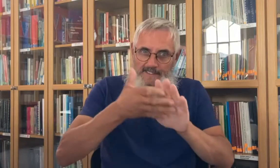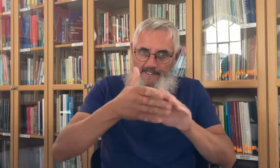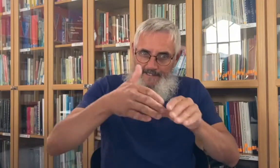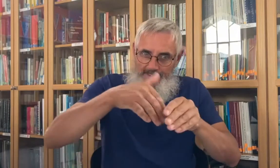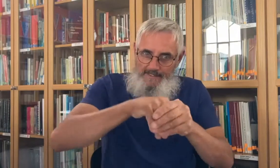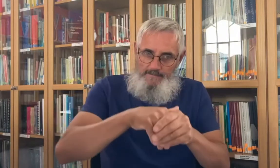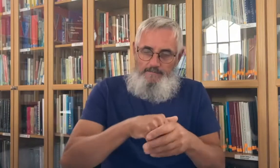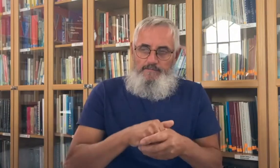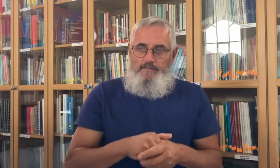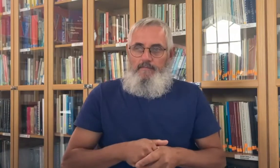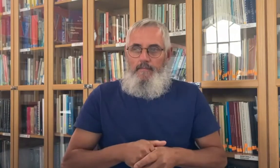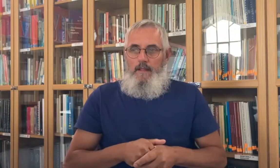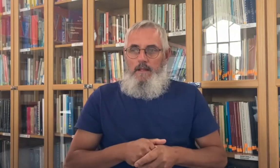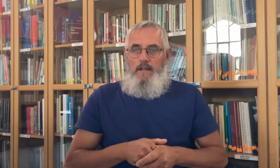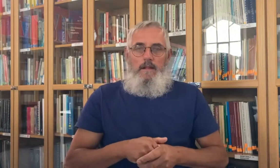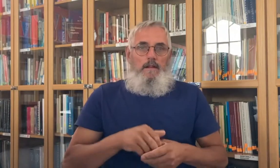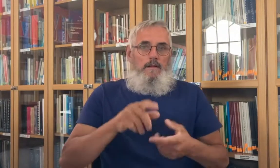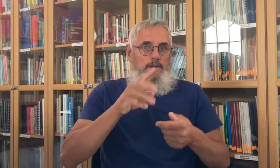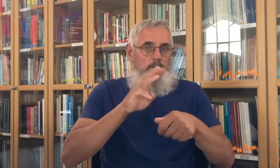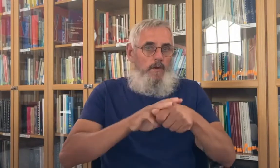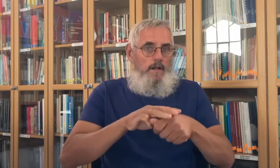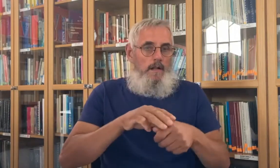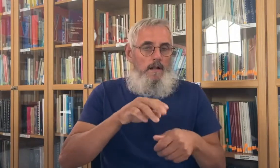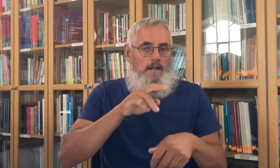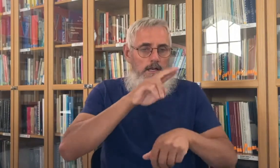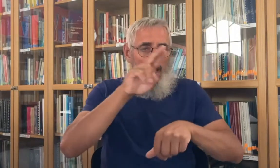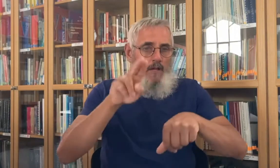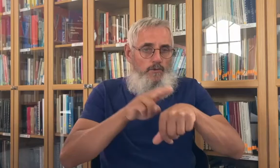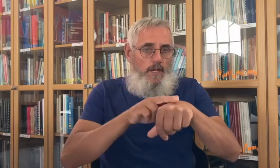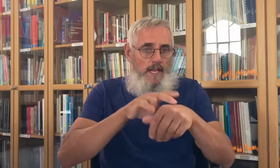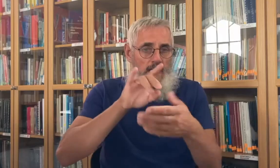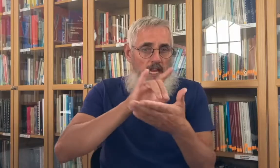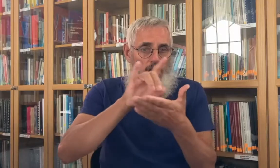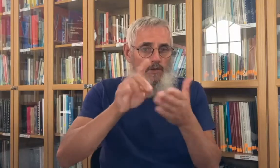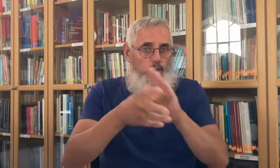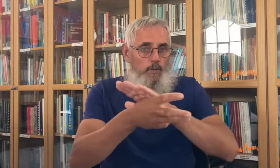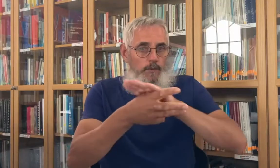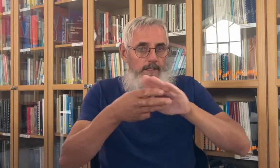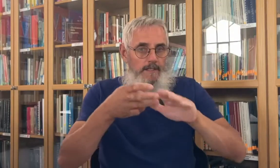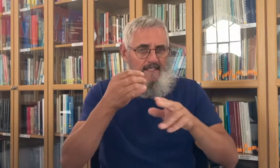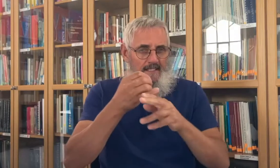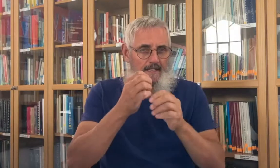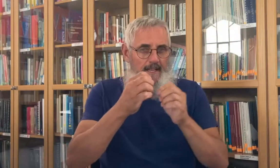There's also National Heritage Week, held every year in August, and we hold Deaf history and